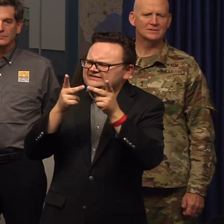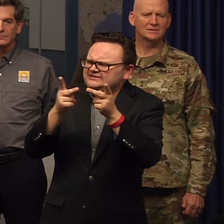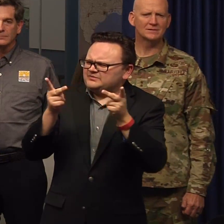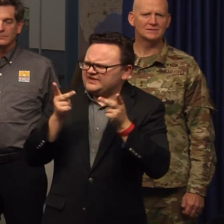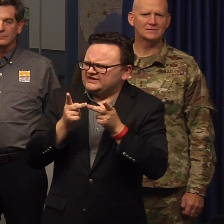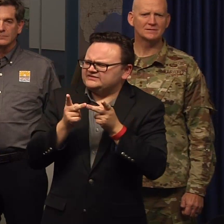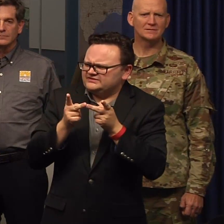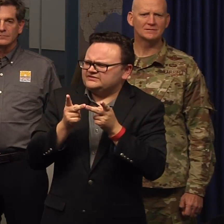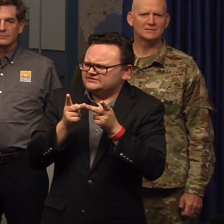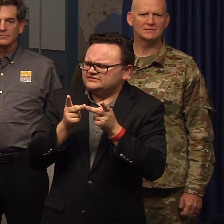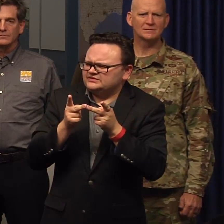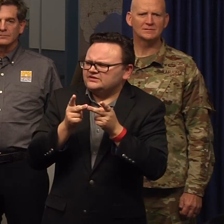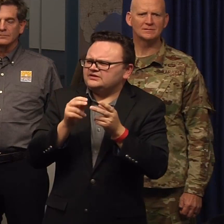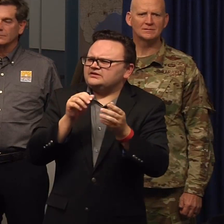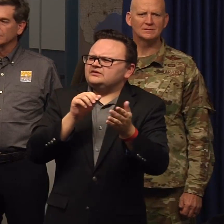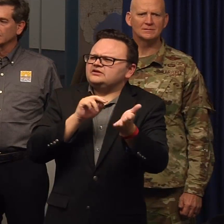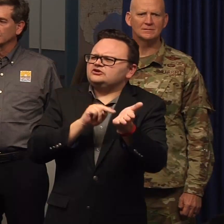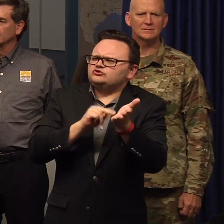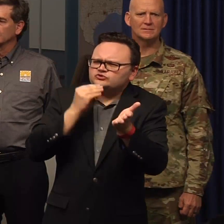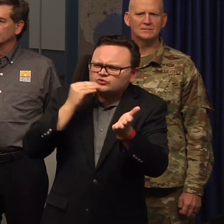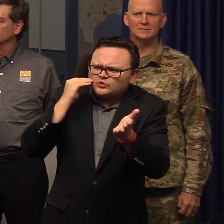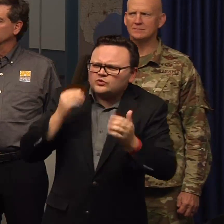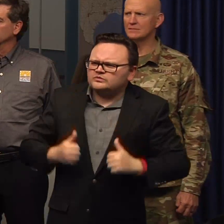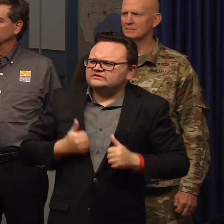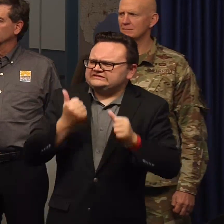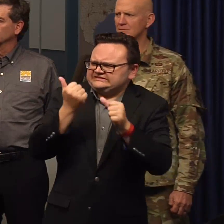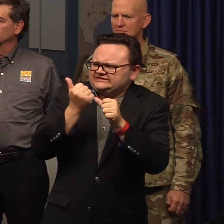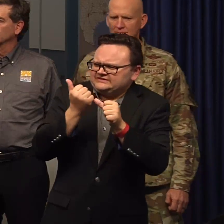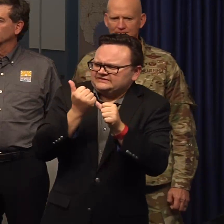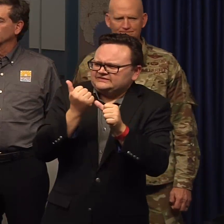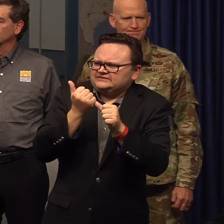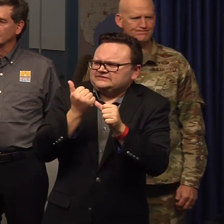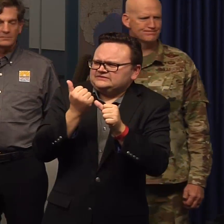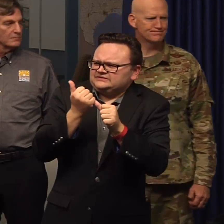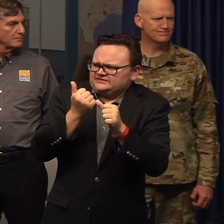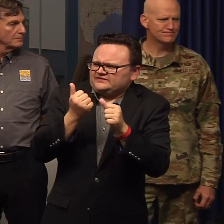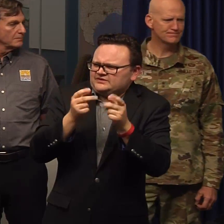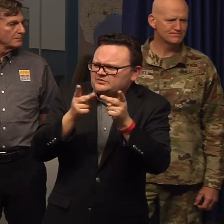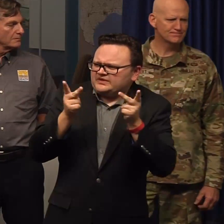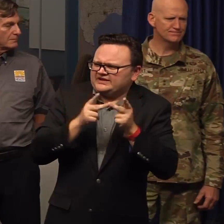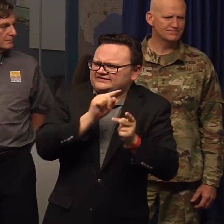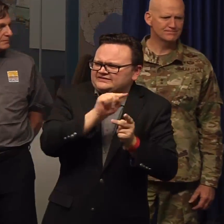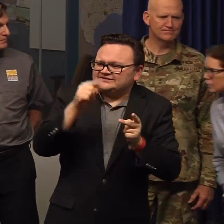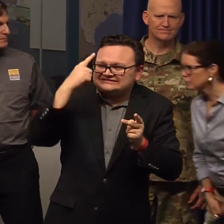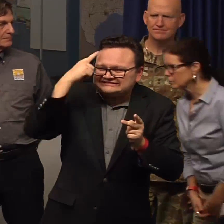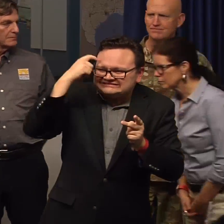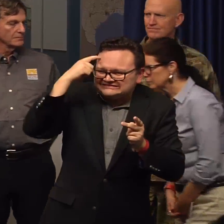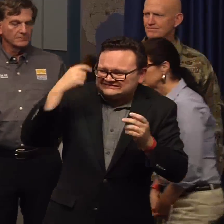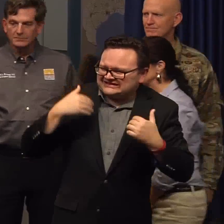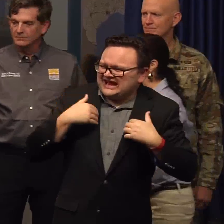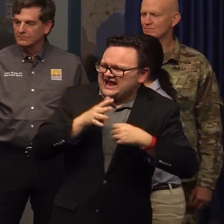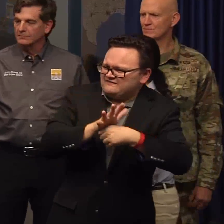NOT TOUCHING THEIR STUFF AND THEIR ROLE IN WITH THEIR PUNCHES SO I THINK IT'S GOOD . YOU HAD ONE MORE. WHERE ARE THE 19 FACILITIES LOCATED AT AND WILL YOU BE